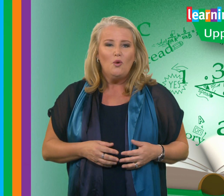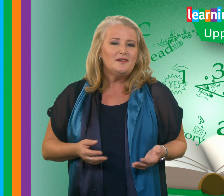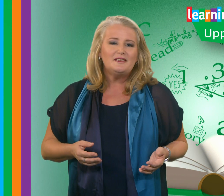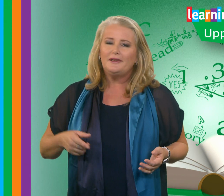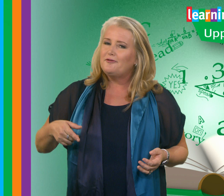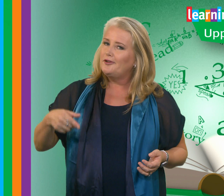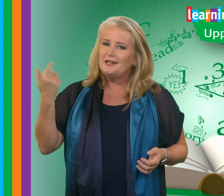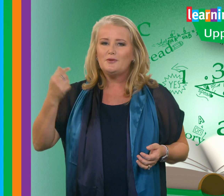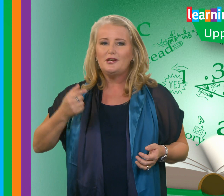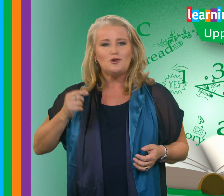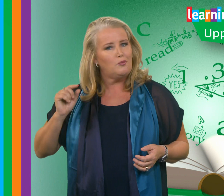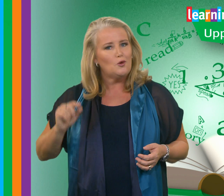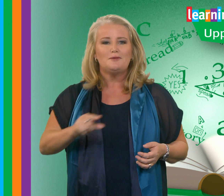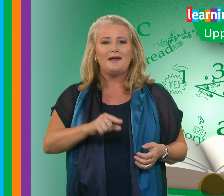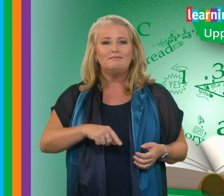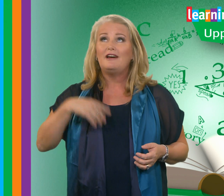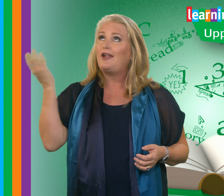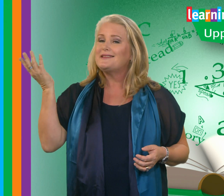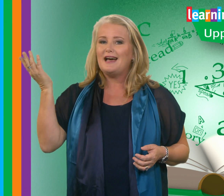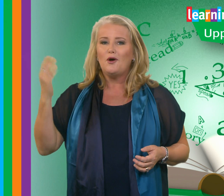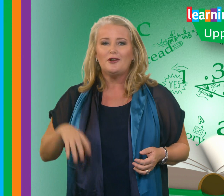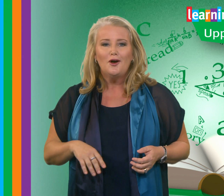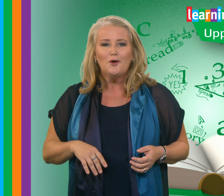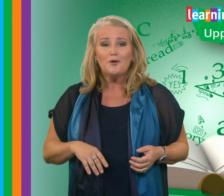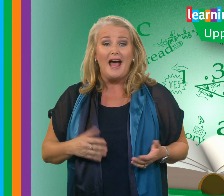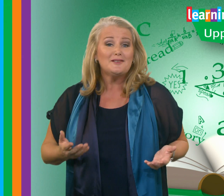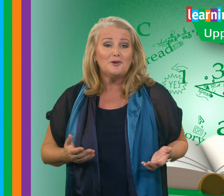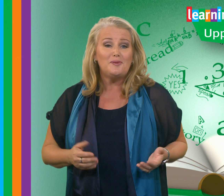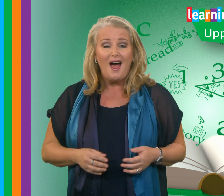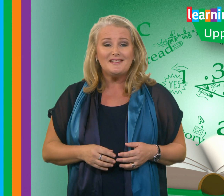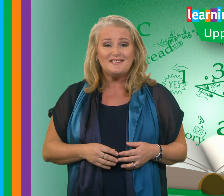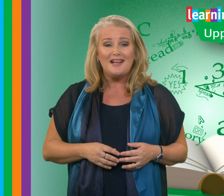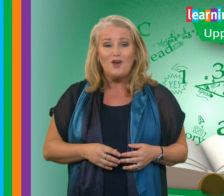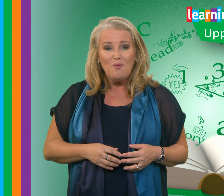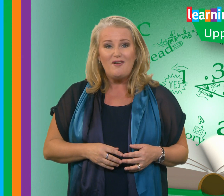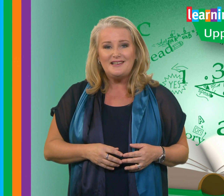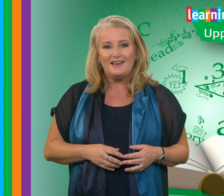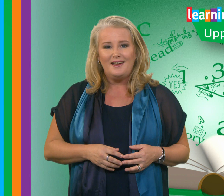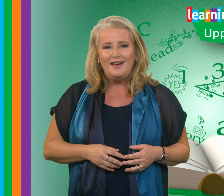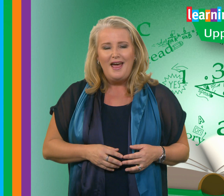We simply flick a switch or push a button, and the lights come on, or a household appliance starts operating.